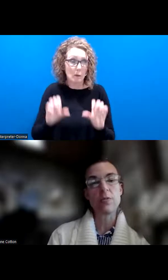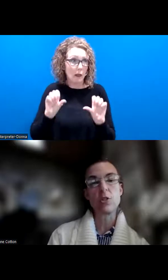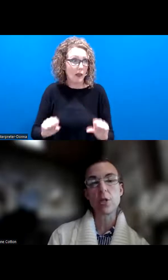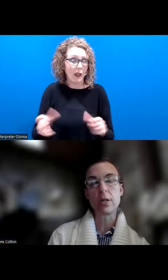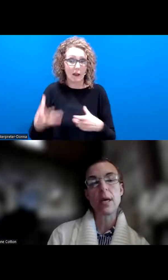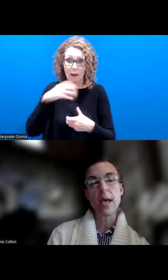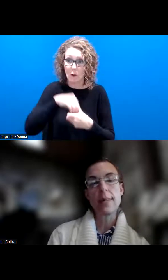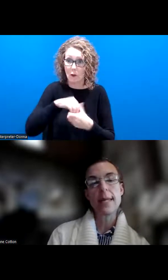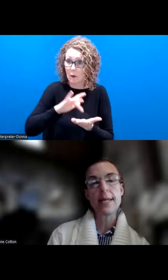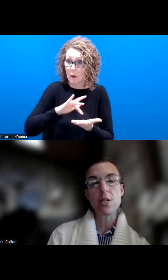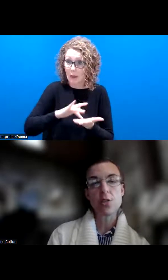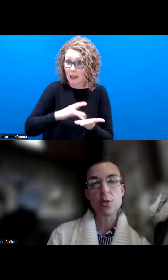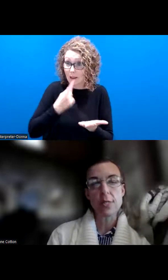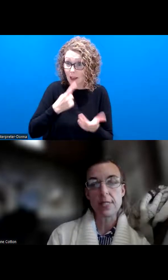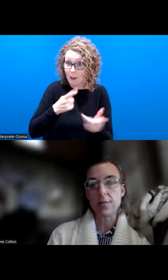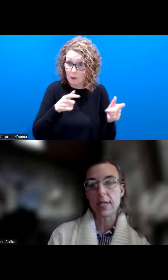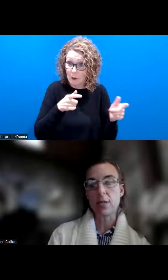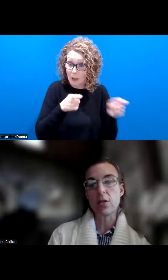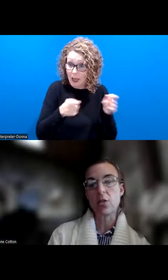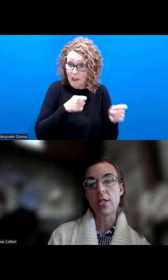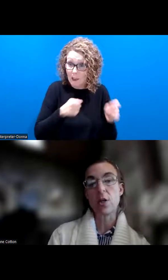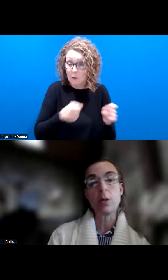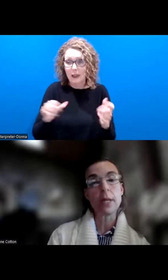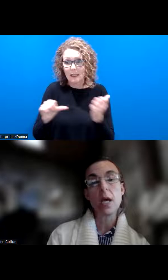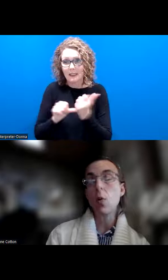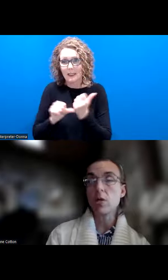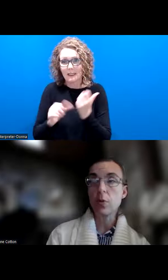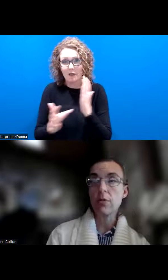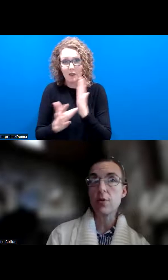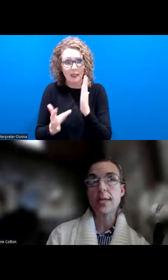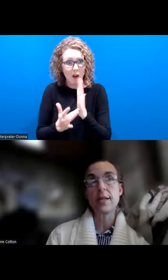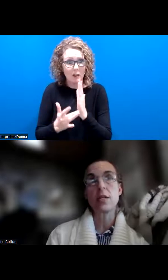business for their loved one. Now there's a resource called Carina